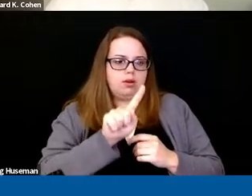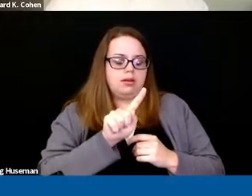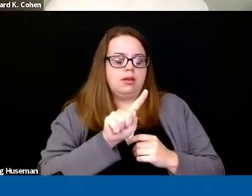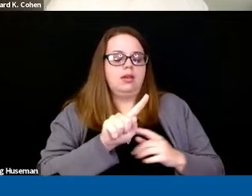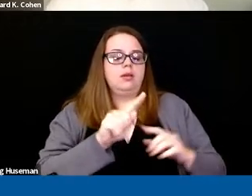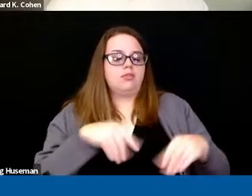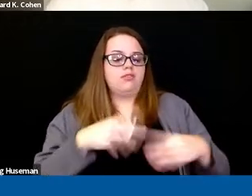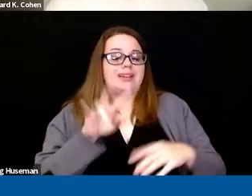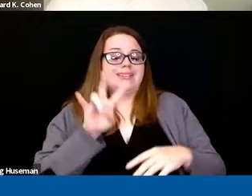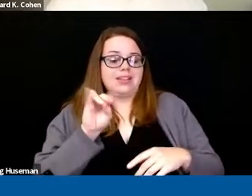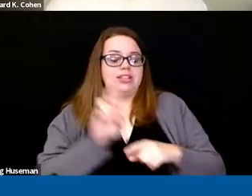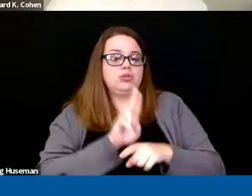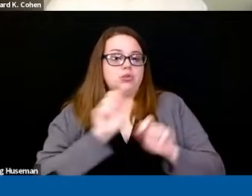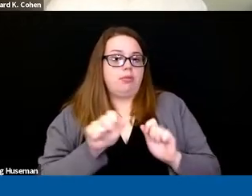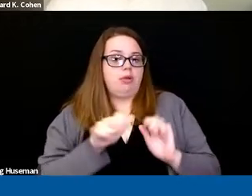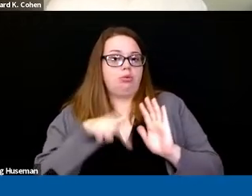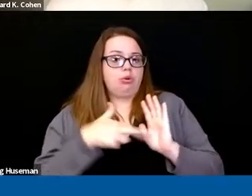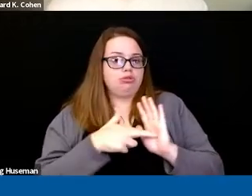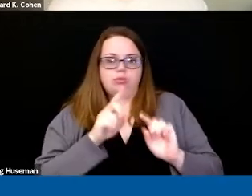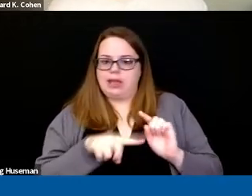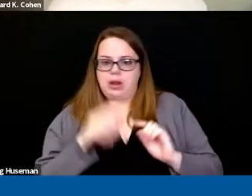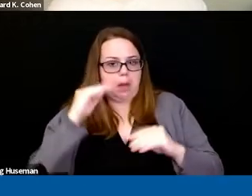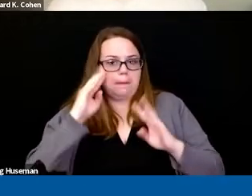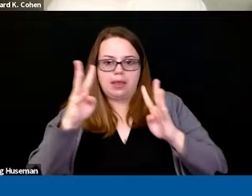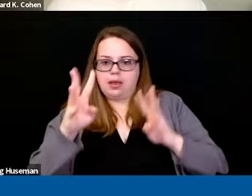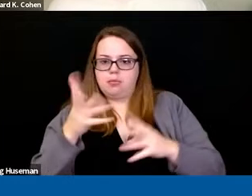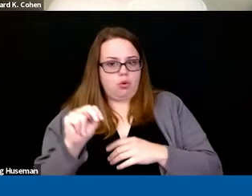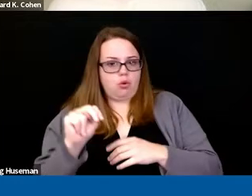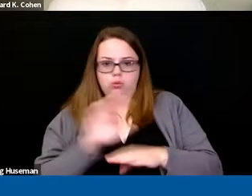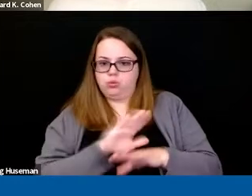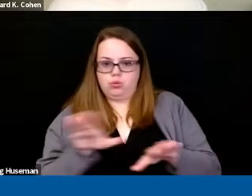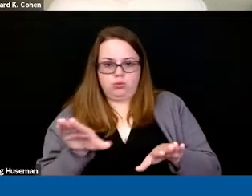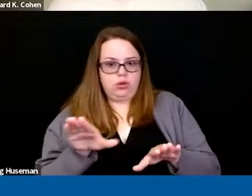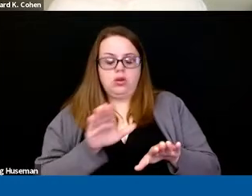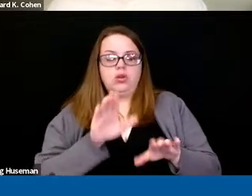That's the total list. You cannot make up your own roles. So let me repeat that. You cannot make up your own role.